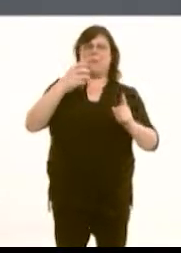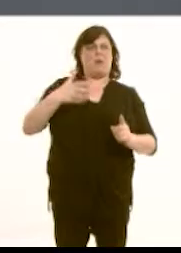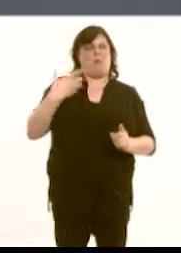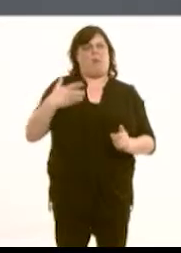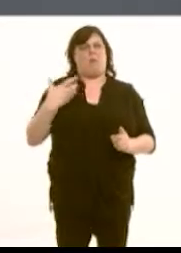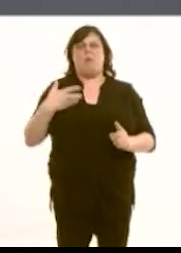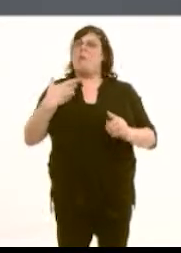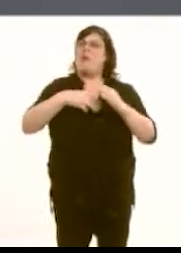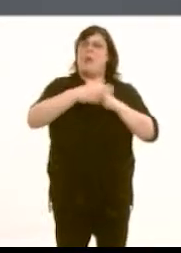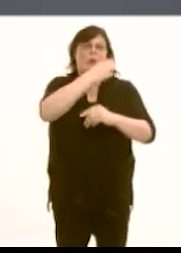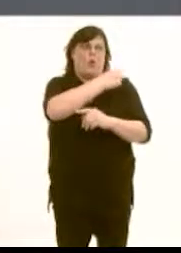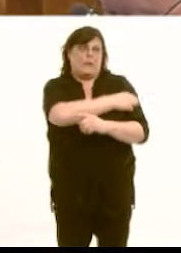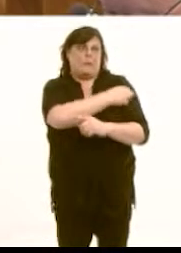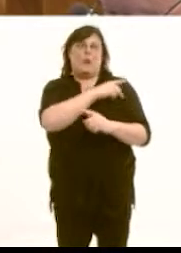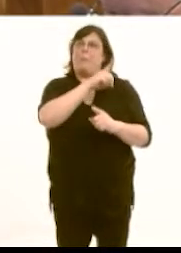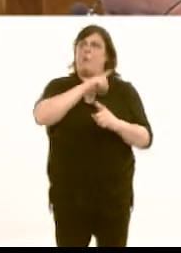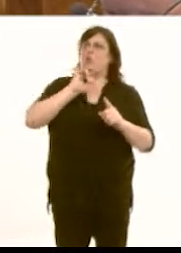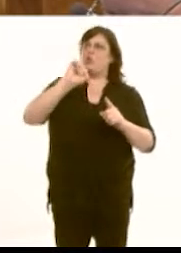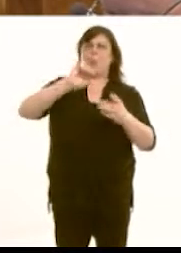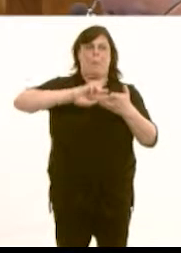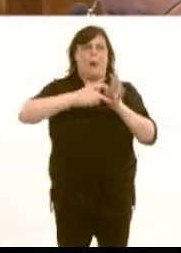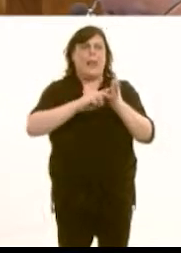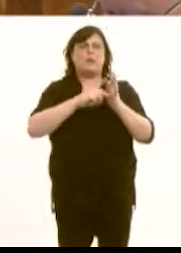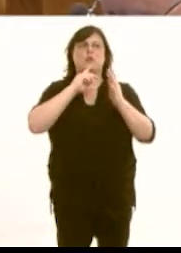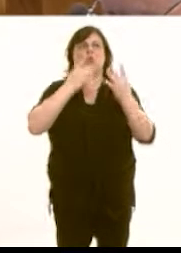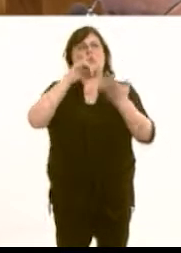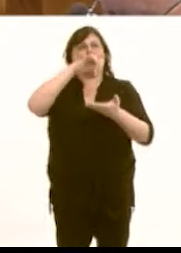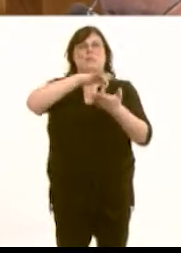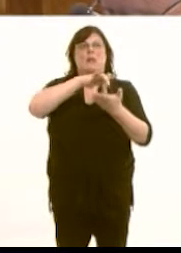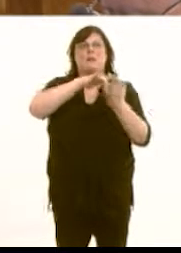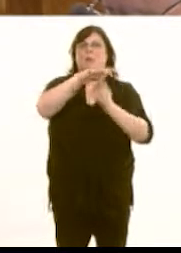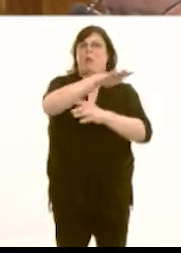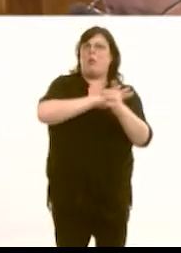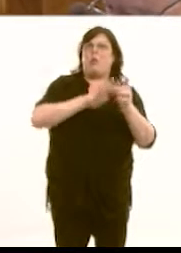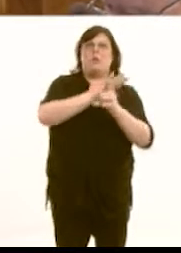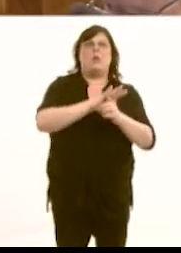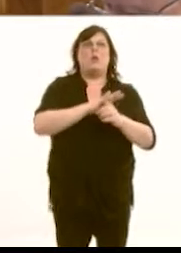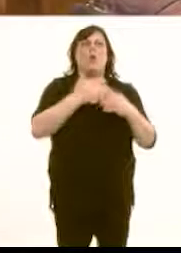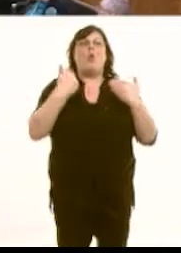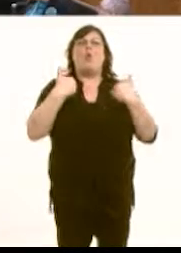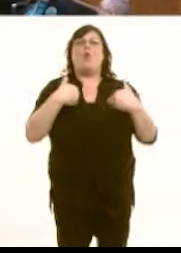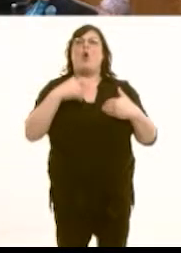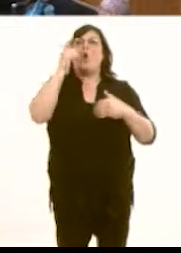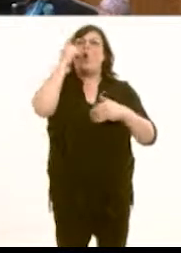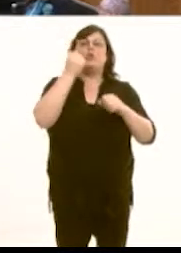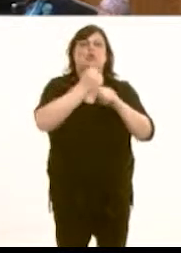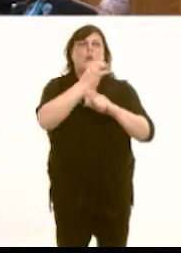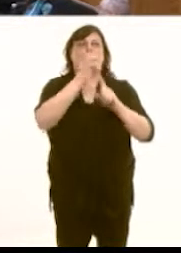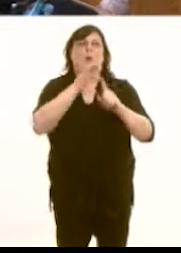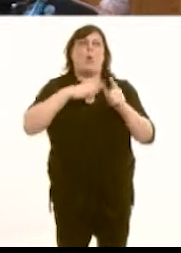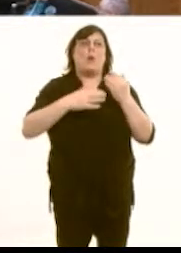against your centralisation plans. Now, First Minister, the Royal College of General Practitioners wants another 400 GPs